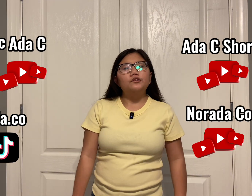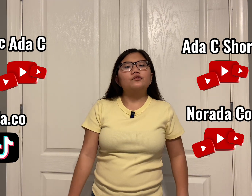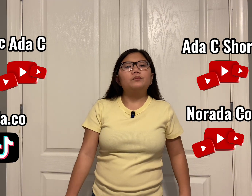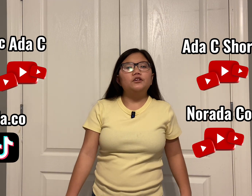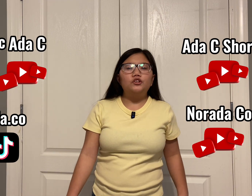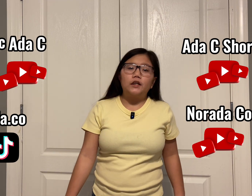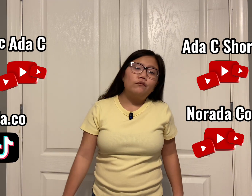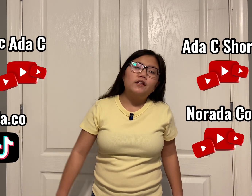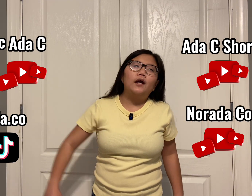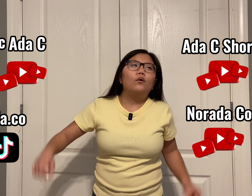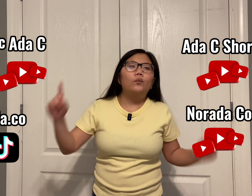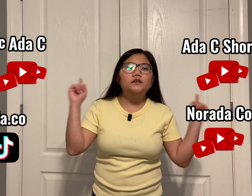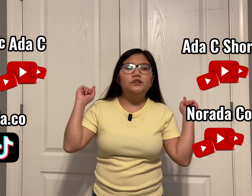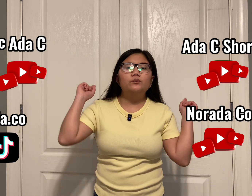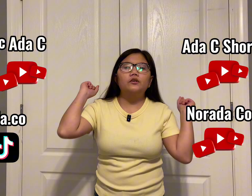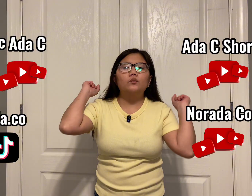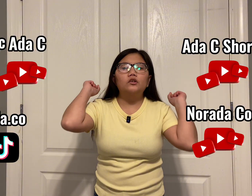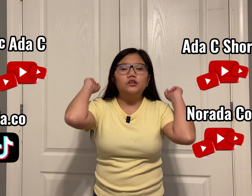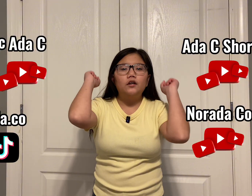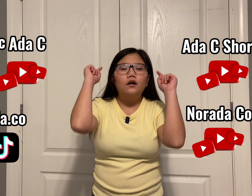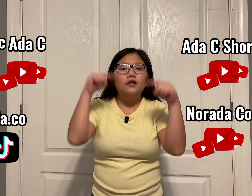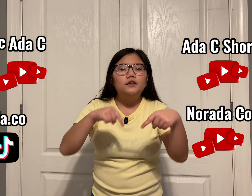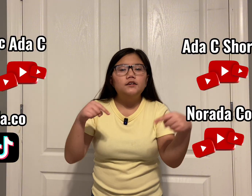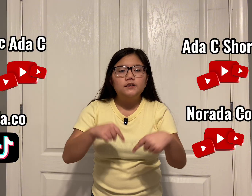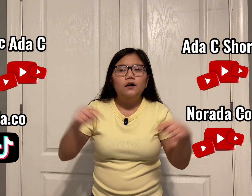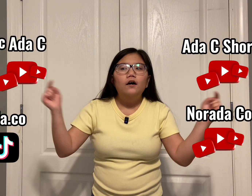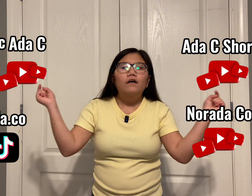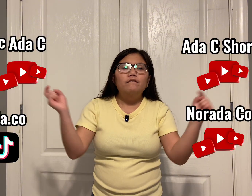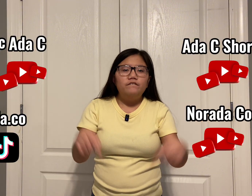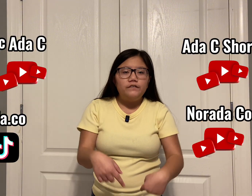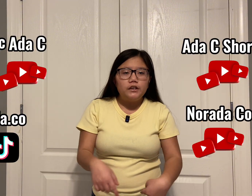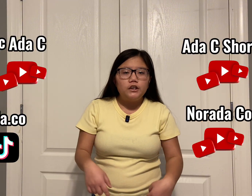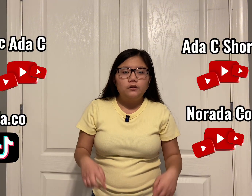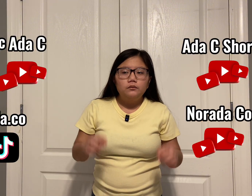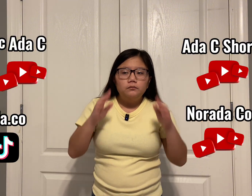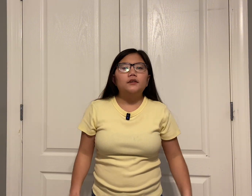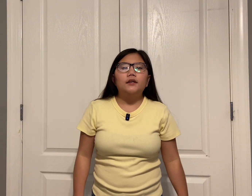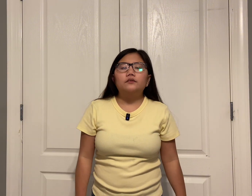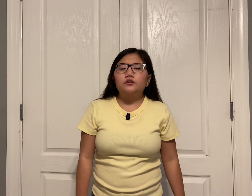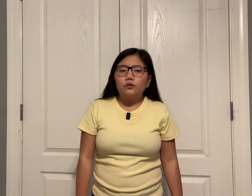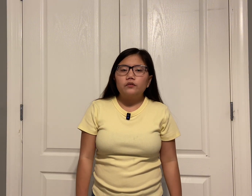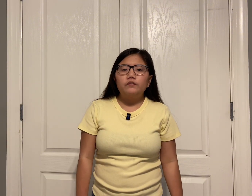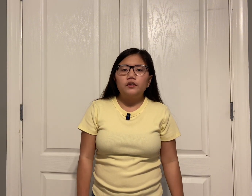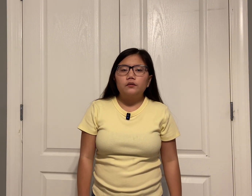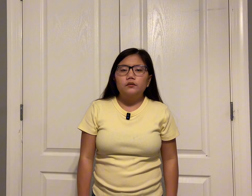so please check everything out once you are done watching this video. Now to start the video.